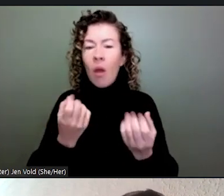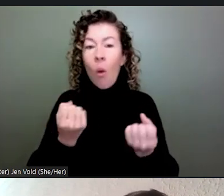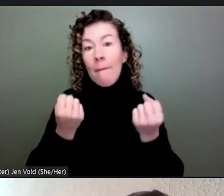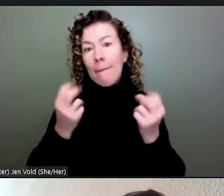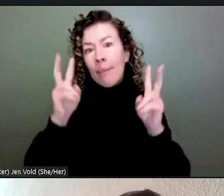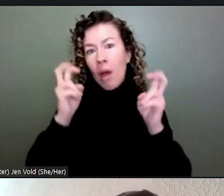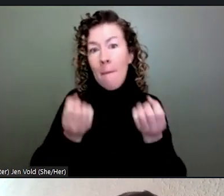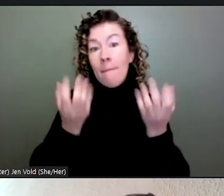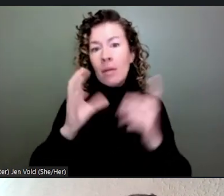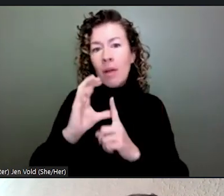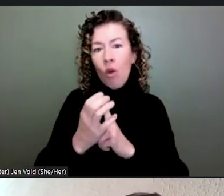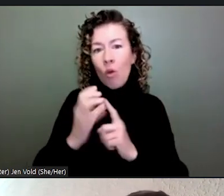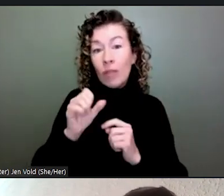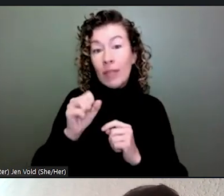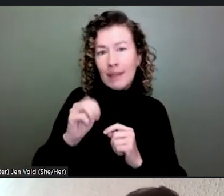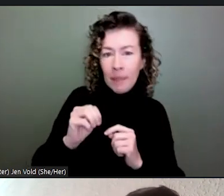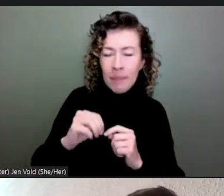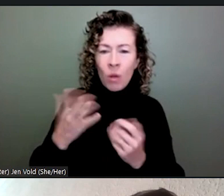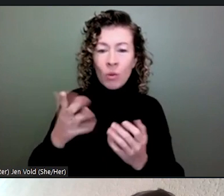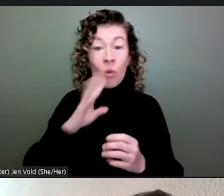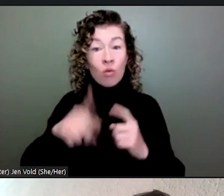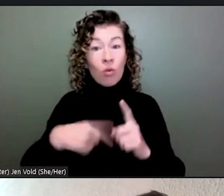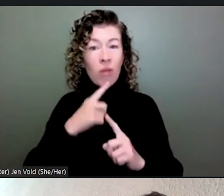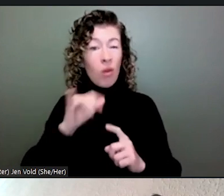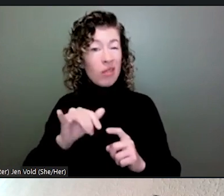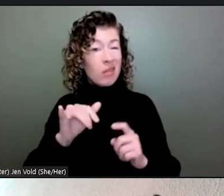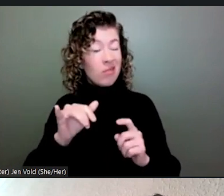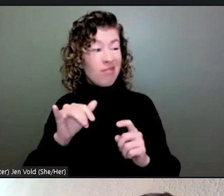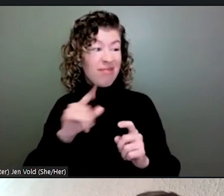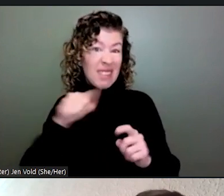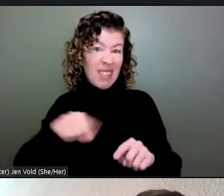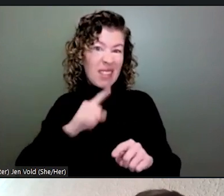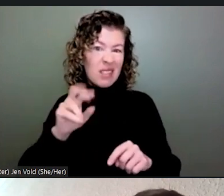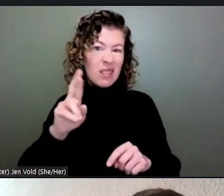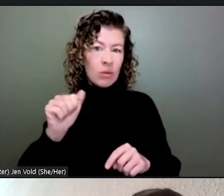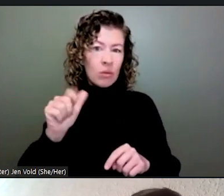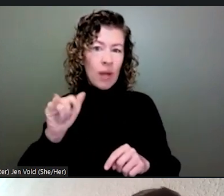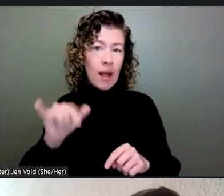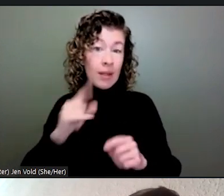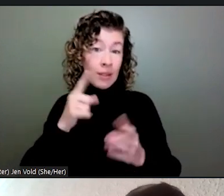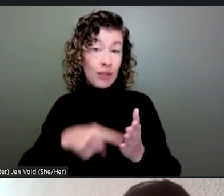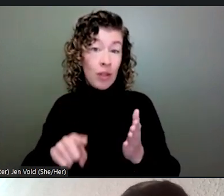So this is kind of what he talks about, that this is a reality check, and that since multiculturalism is deemed to be a failure,